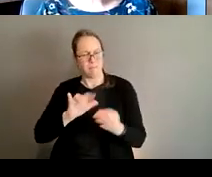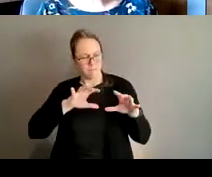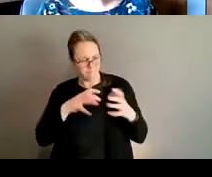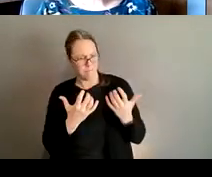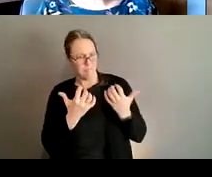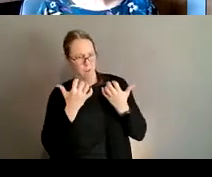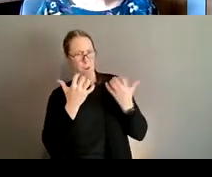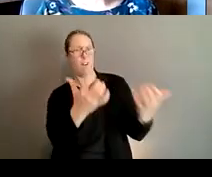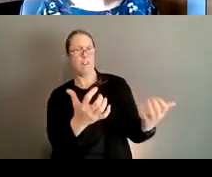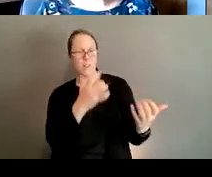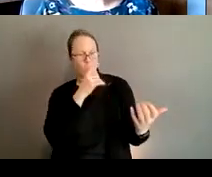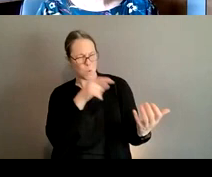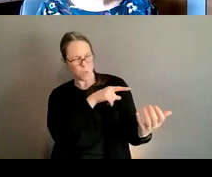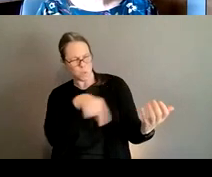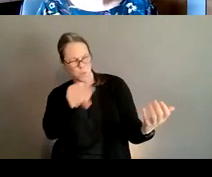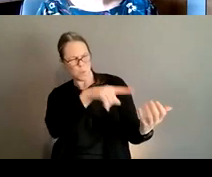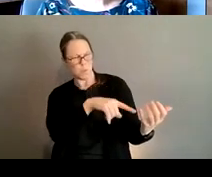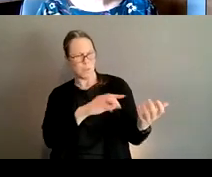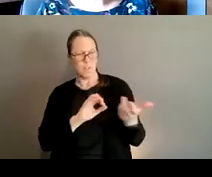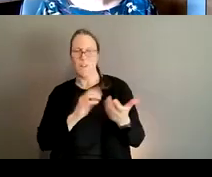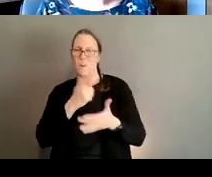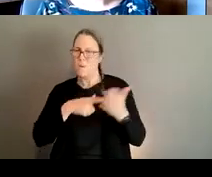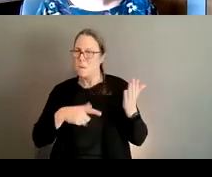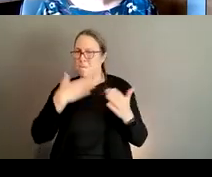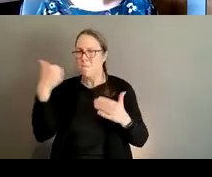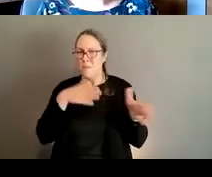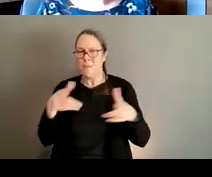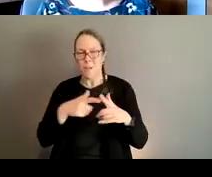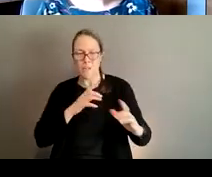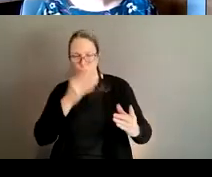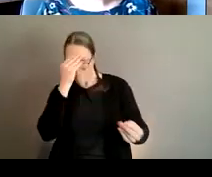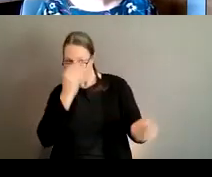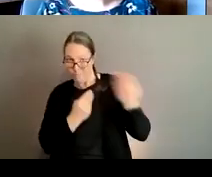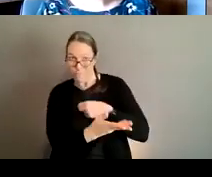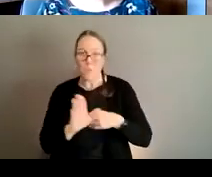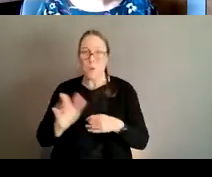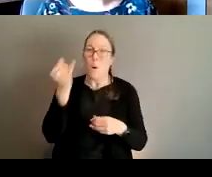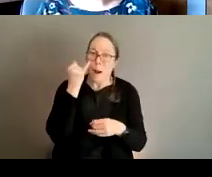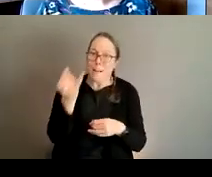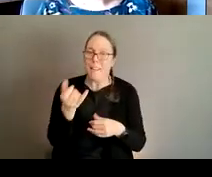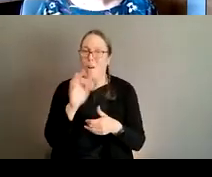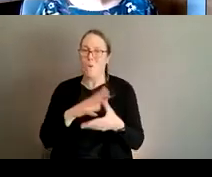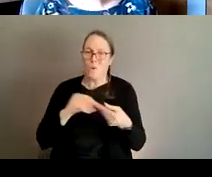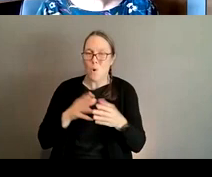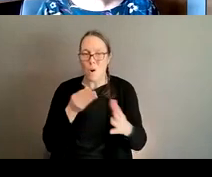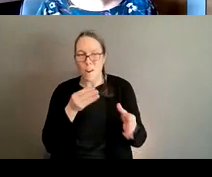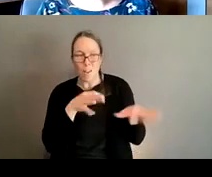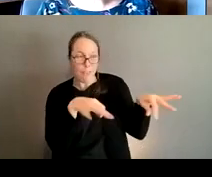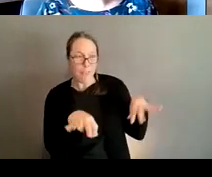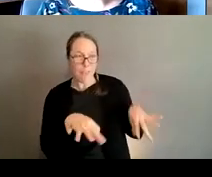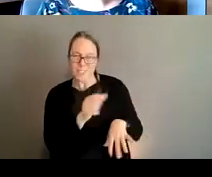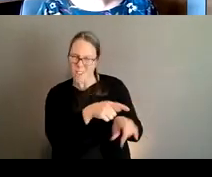about how best to communicate your idea or story so they get it and can celebrate the